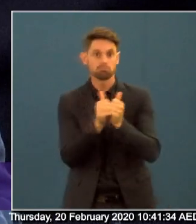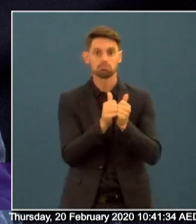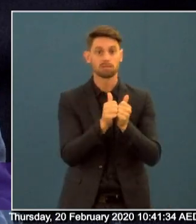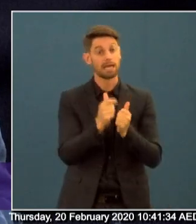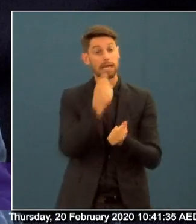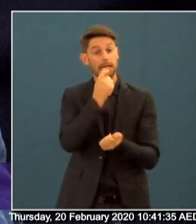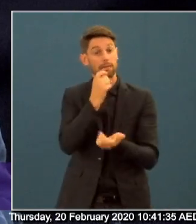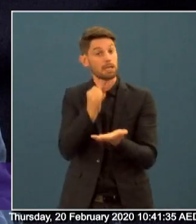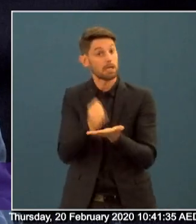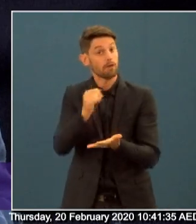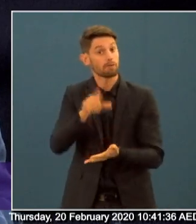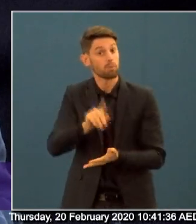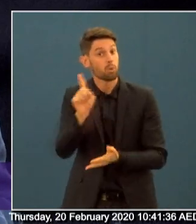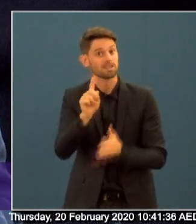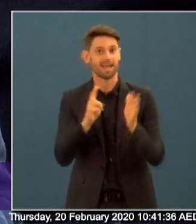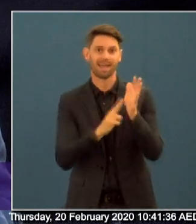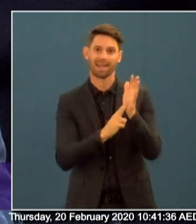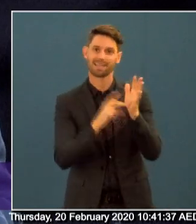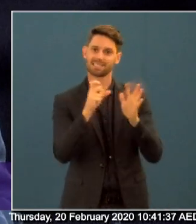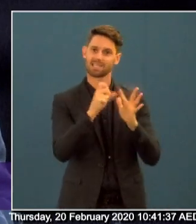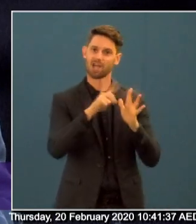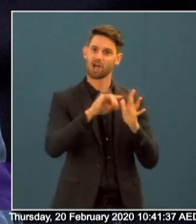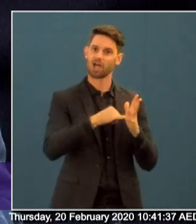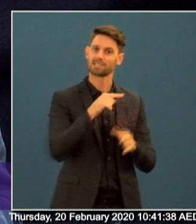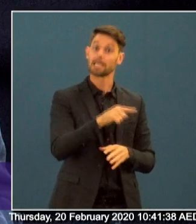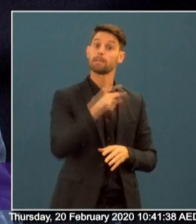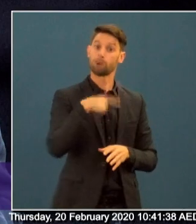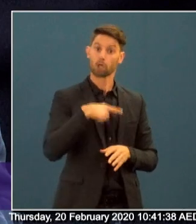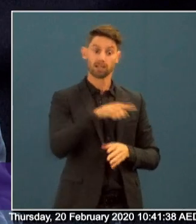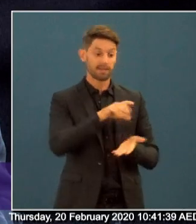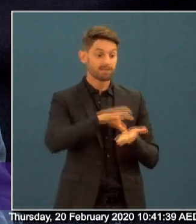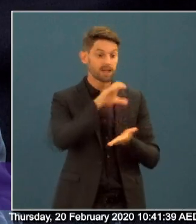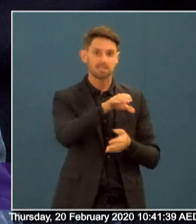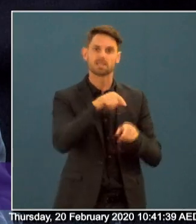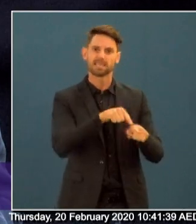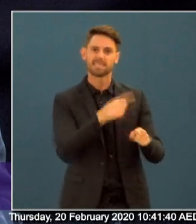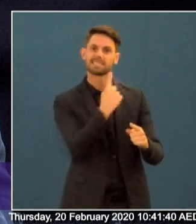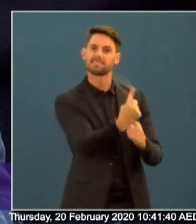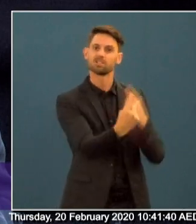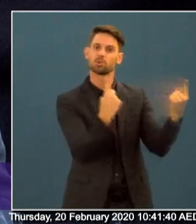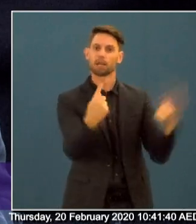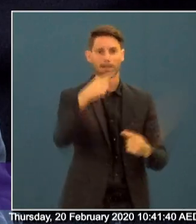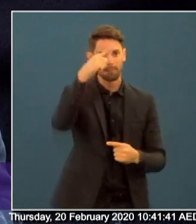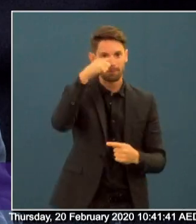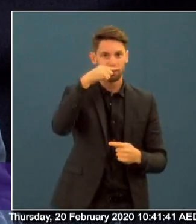but the individual funding model, essentially, means that the state-based equipping and connections between those parts